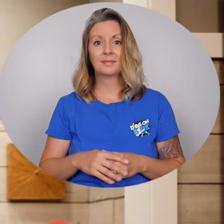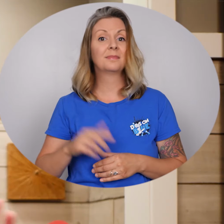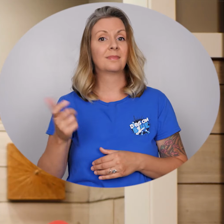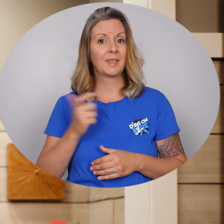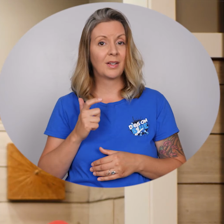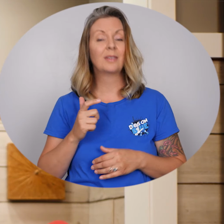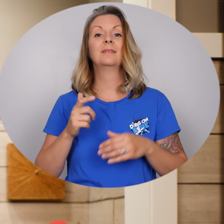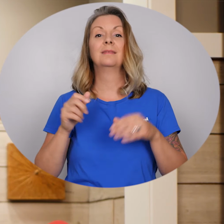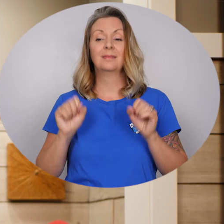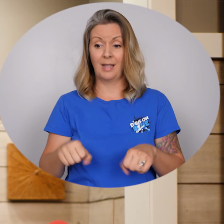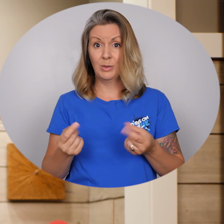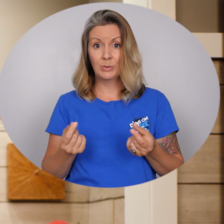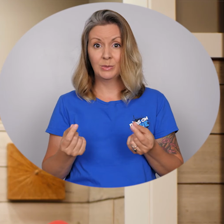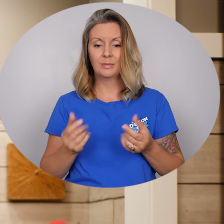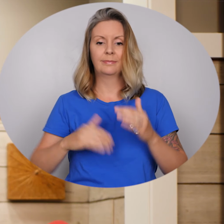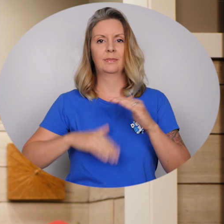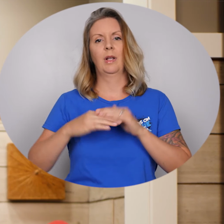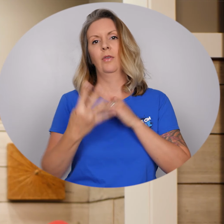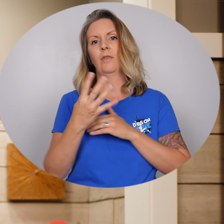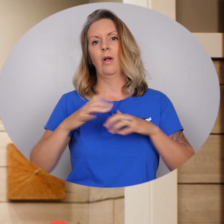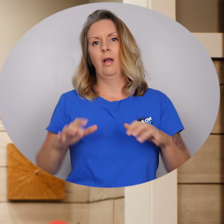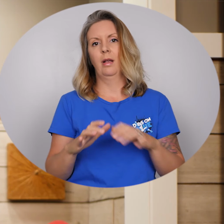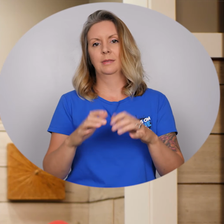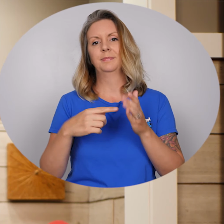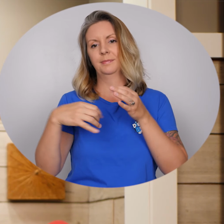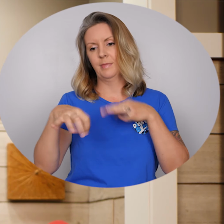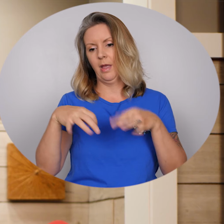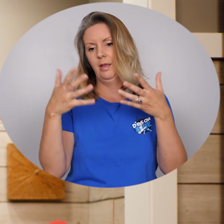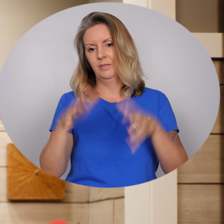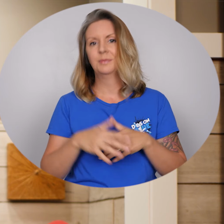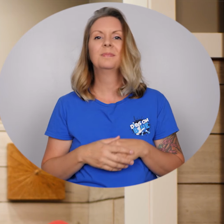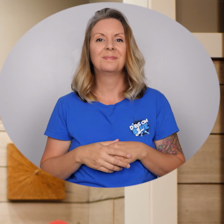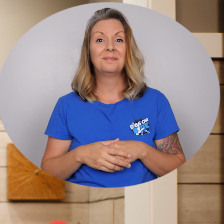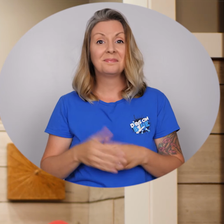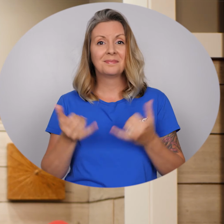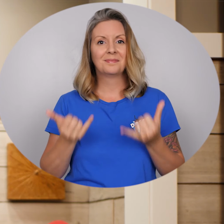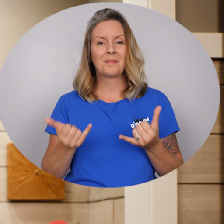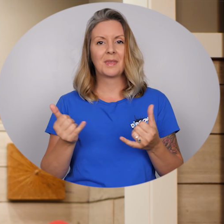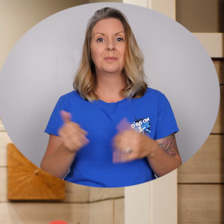the various actions and abilities you can use on your turn. And after taking up to 4